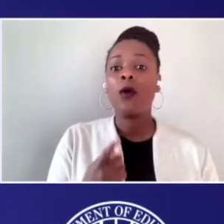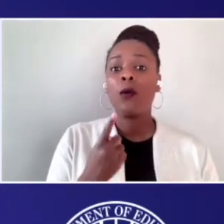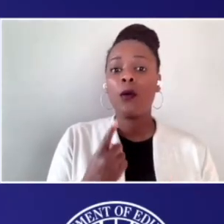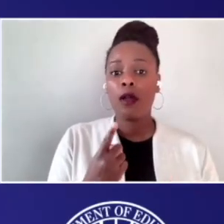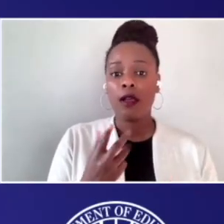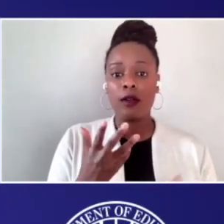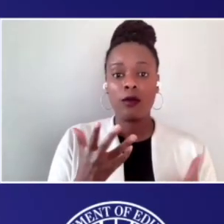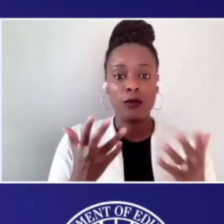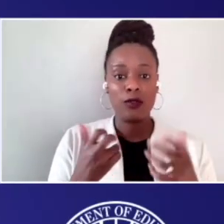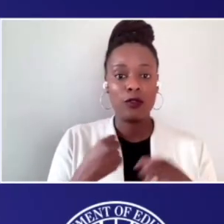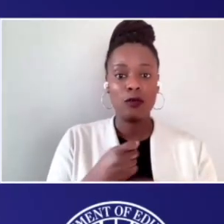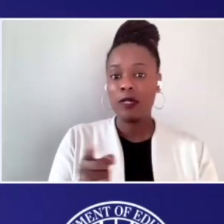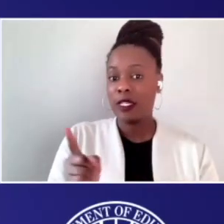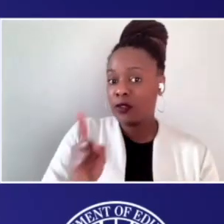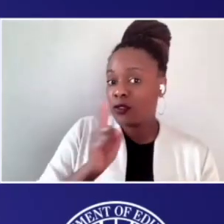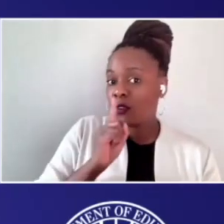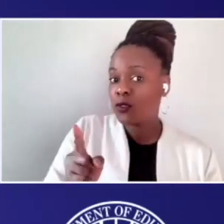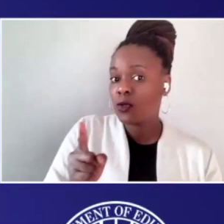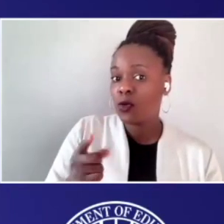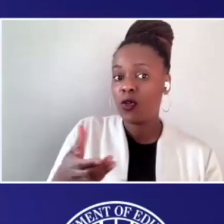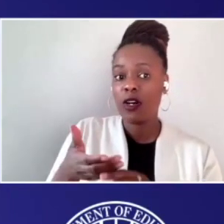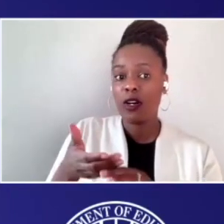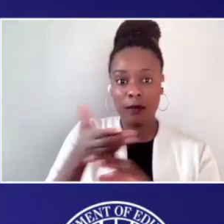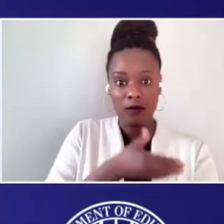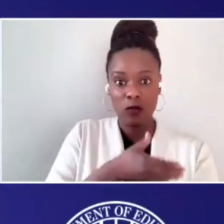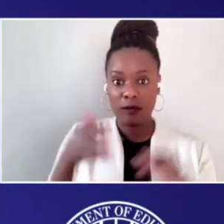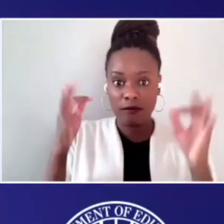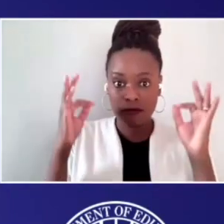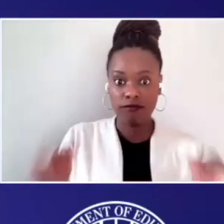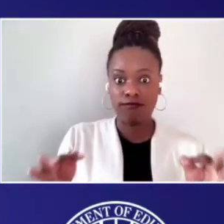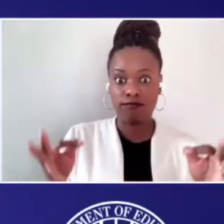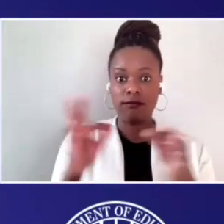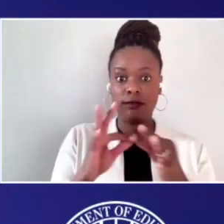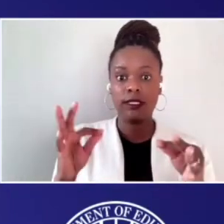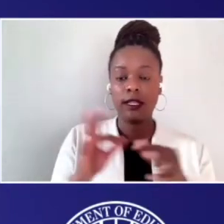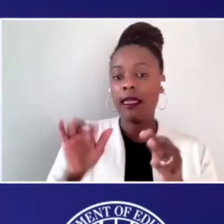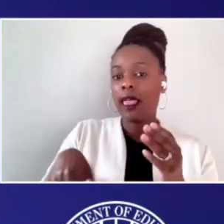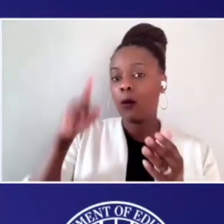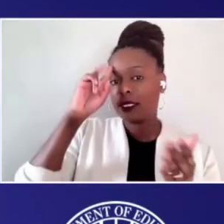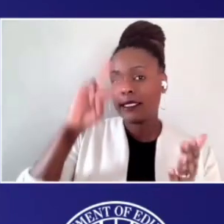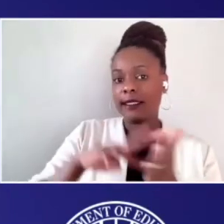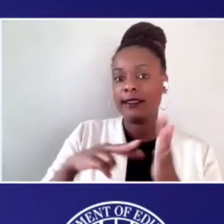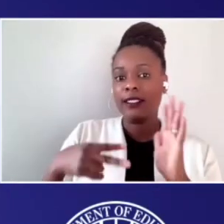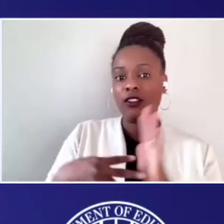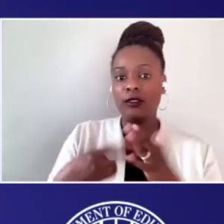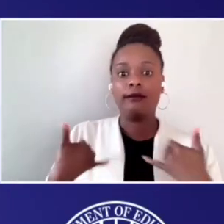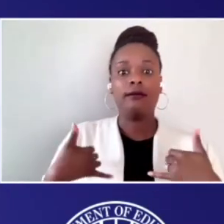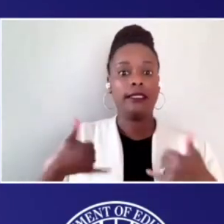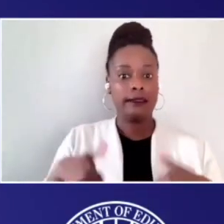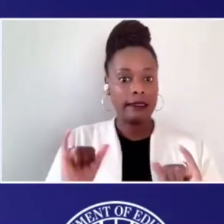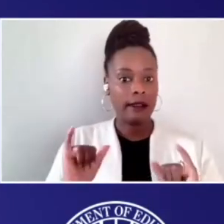before we continue to chart this course is that was the intention and that is still the intention, and we want confirmation on